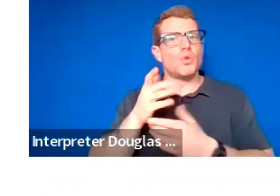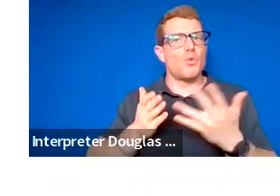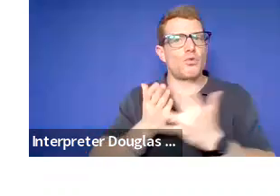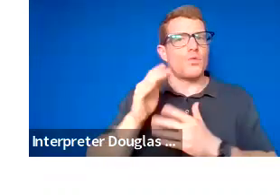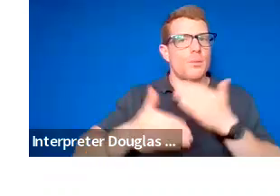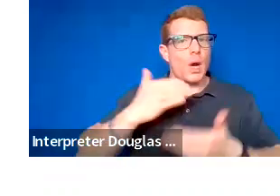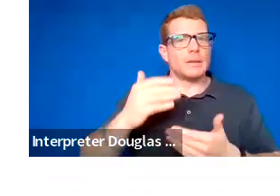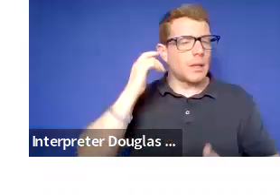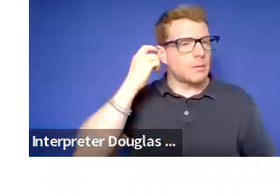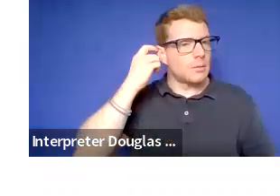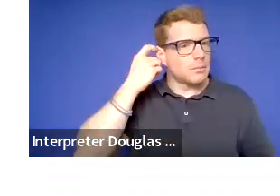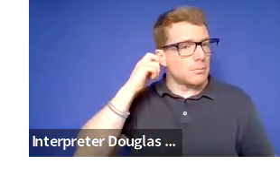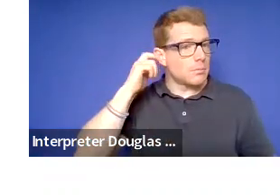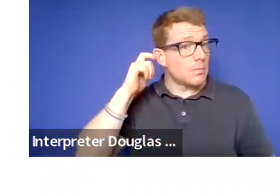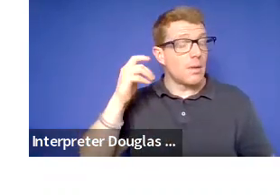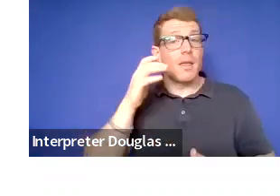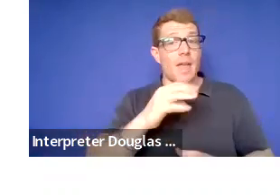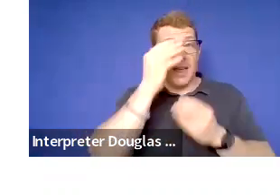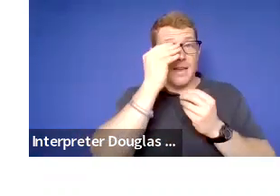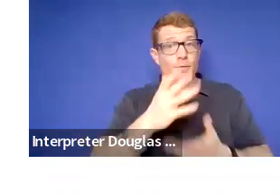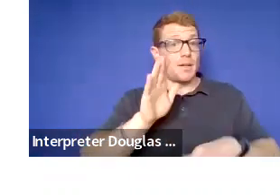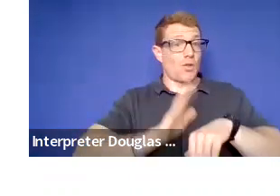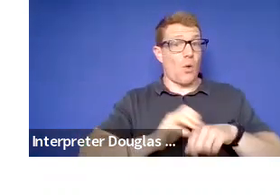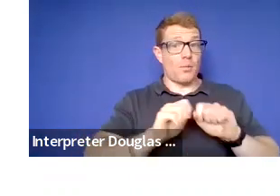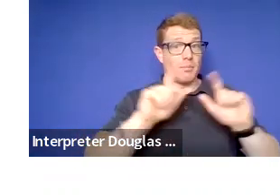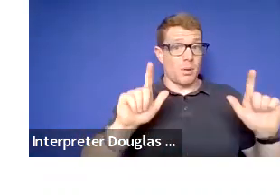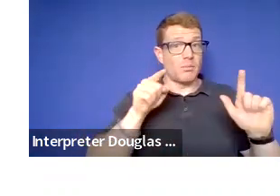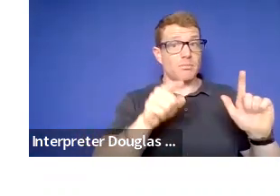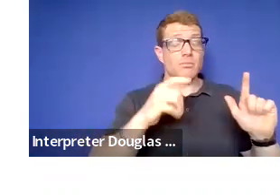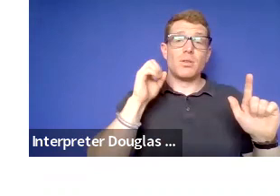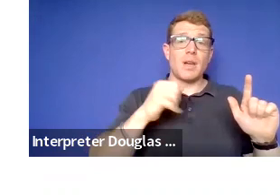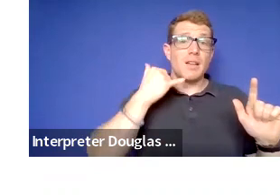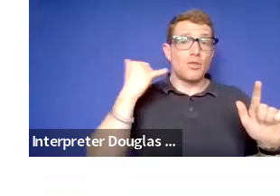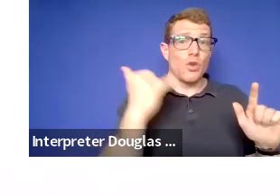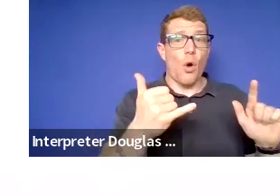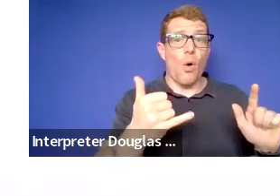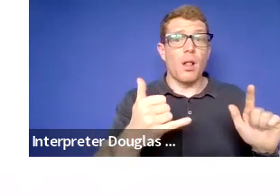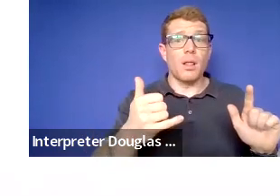To connect with our web program is to call the ticket to our top line, and you'll see the toll free number. there.